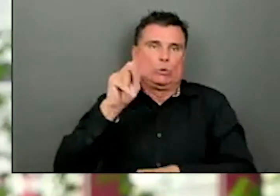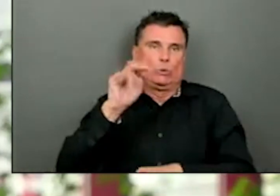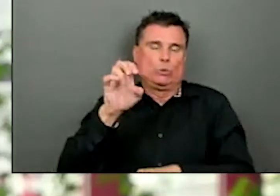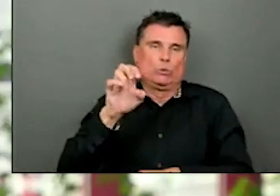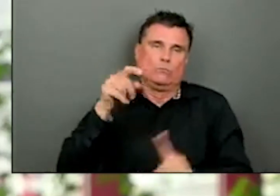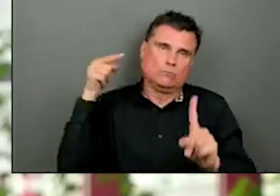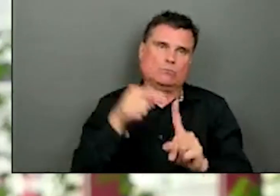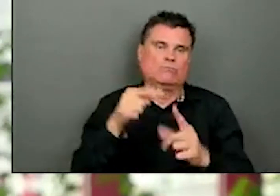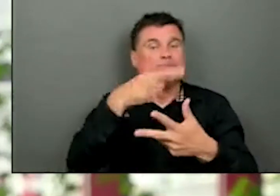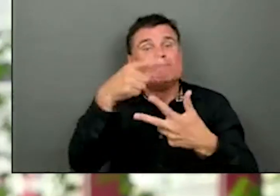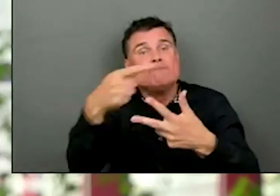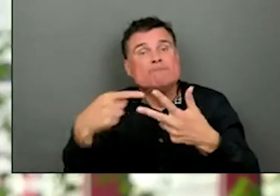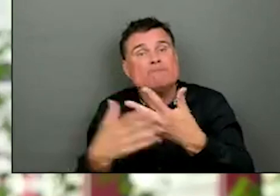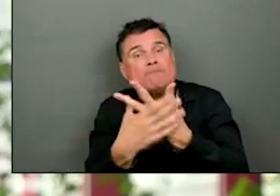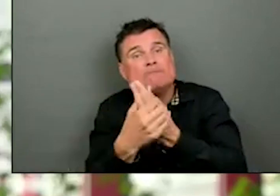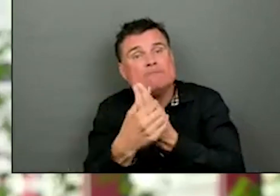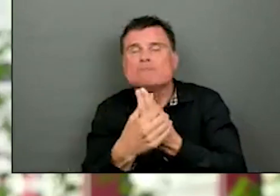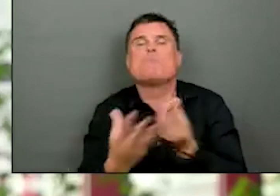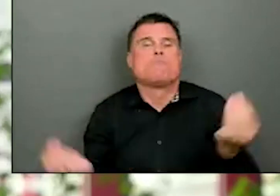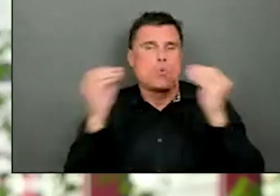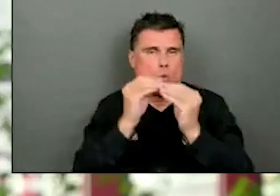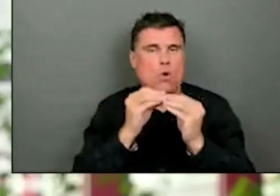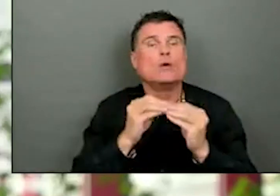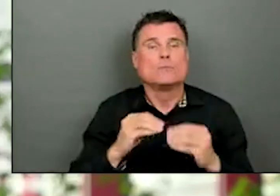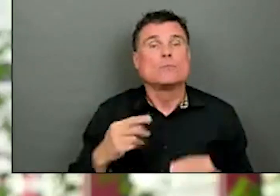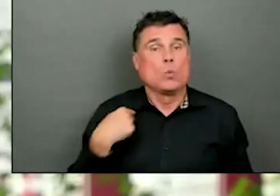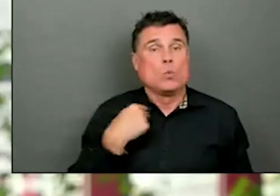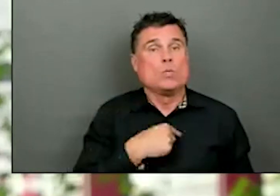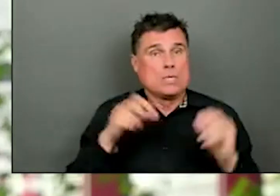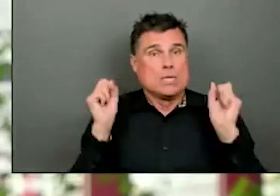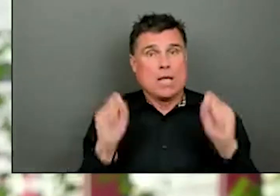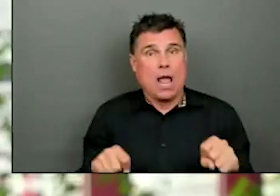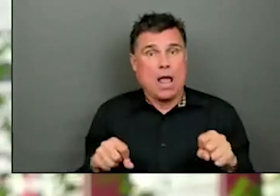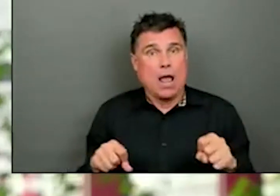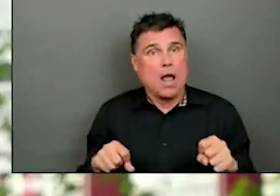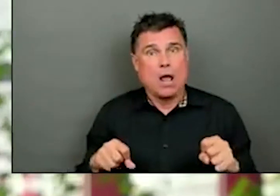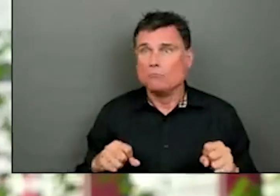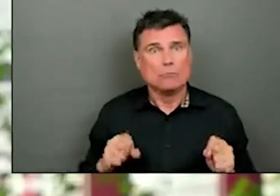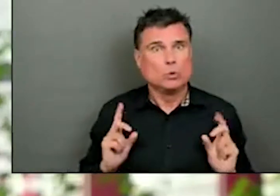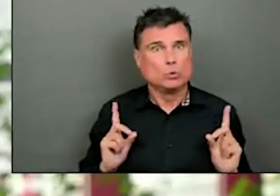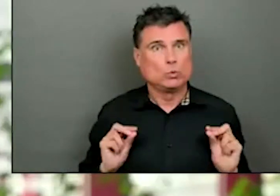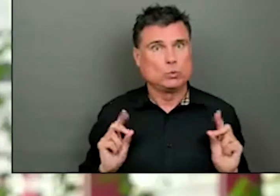make sure that we get we can move up our timelines um but we also want to balance